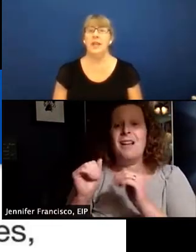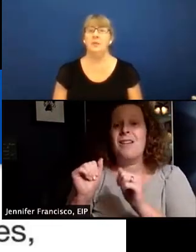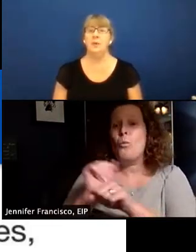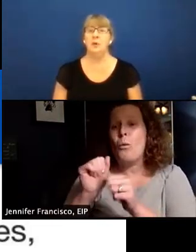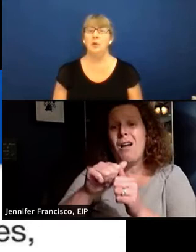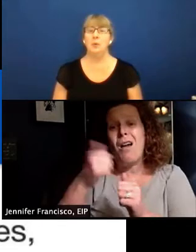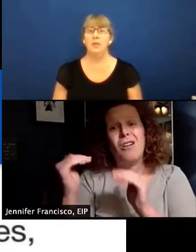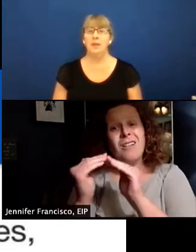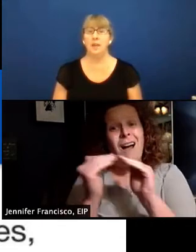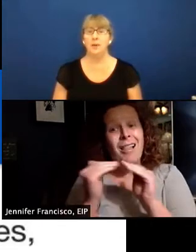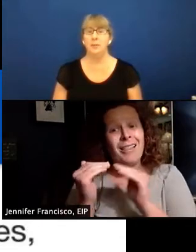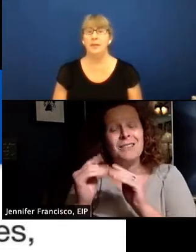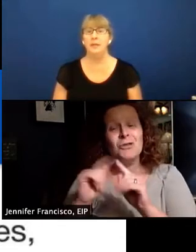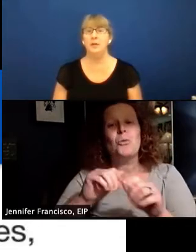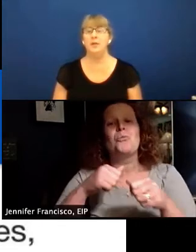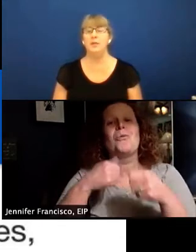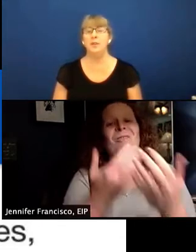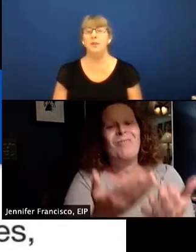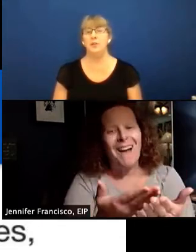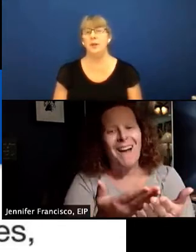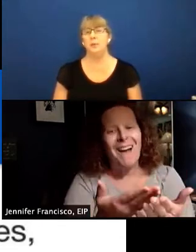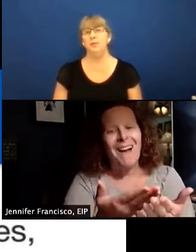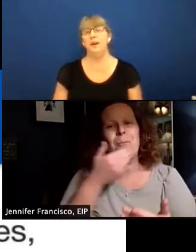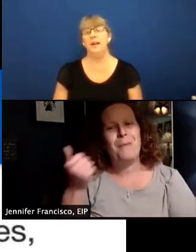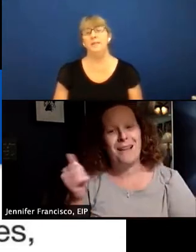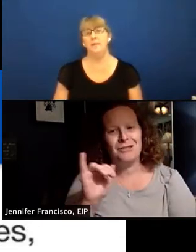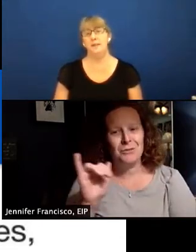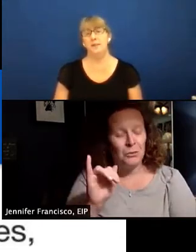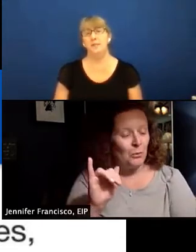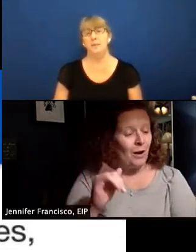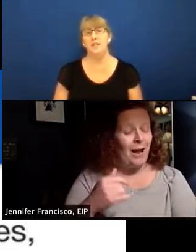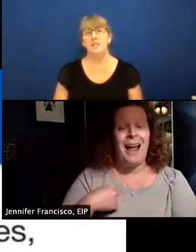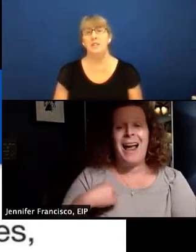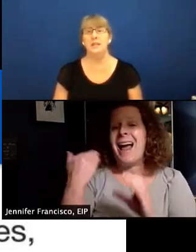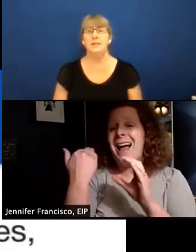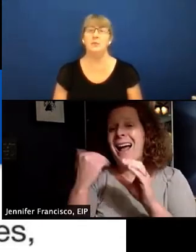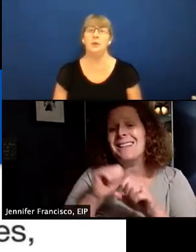And we work with other peers to help provide the best information as well.